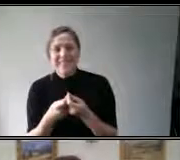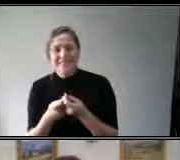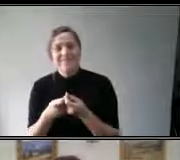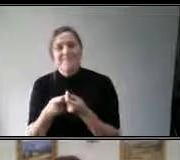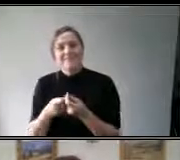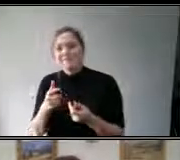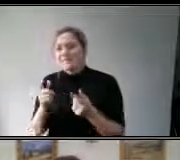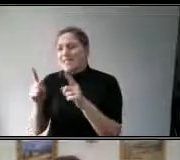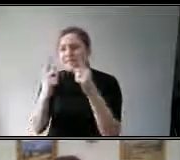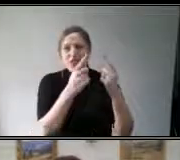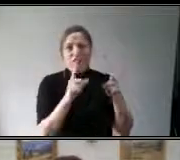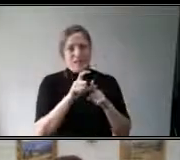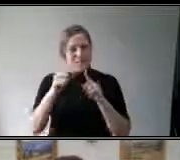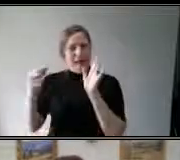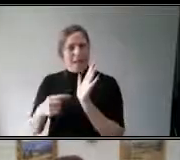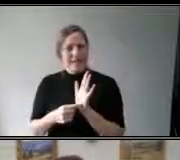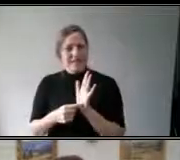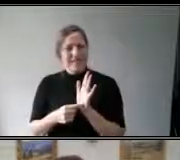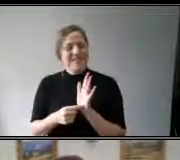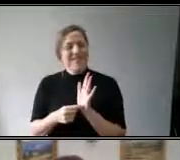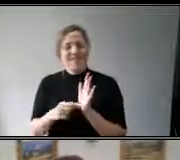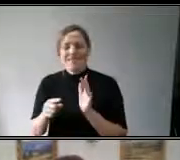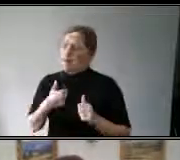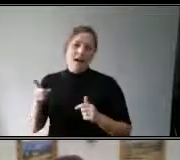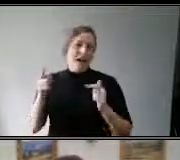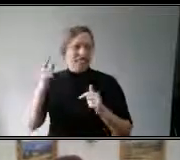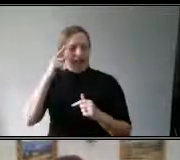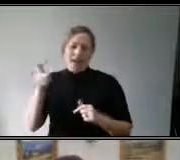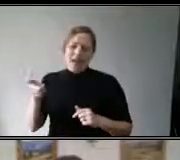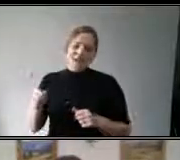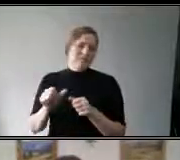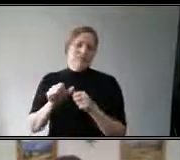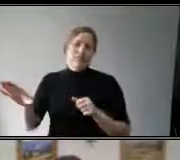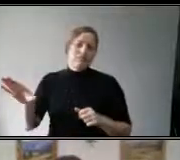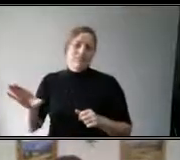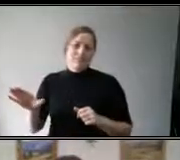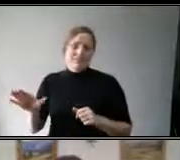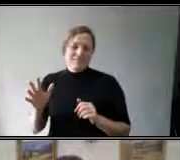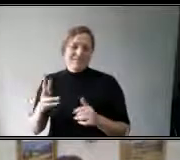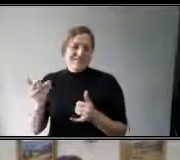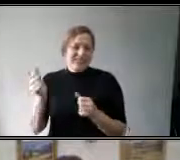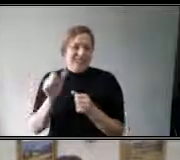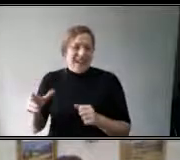i can only speak highly enough of of opening up your department for one of these internships